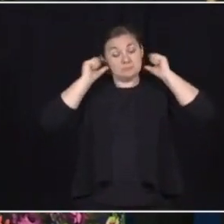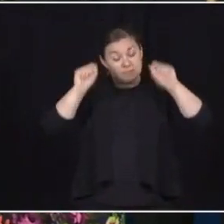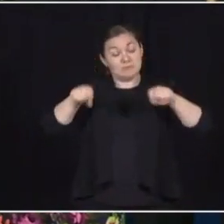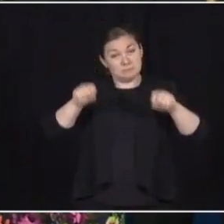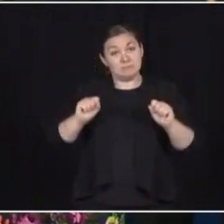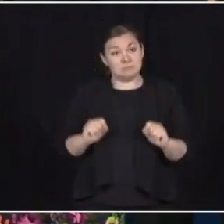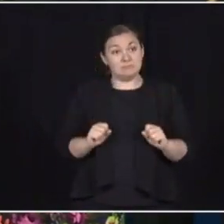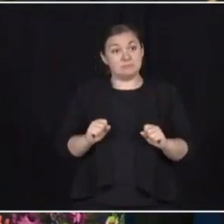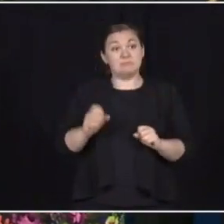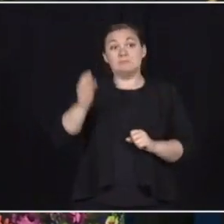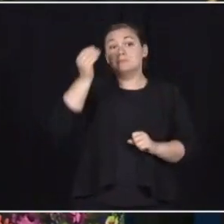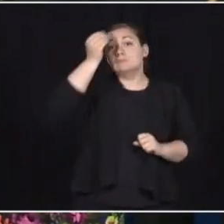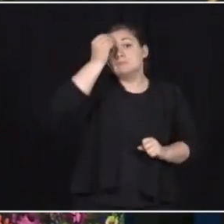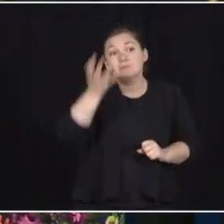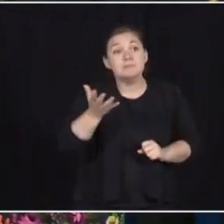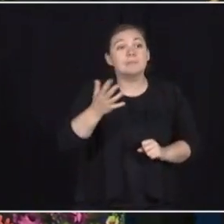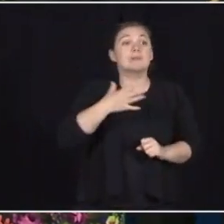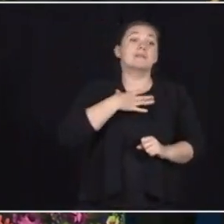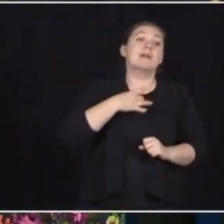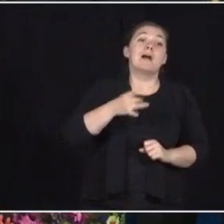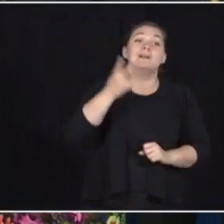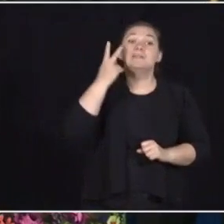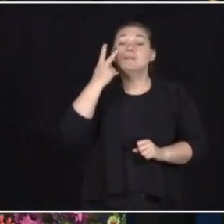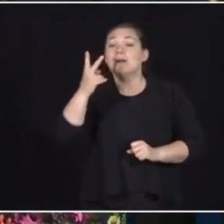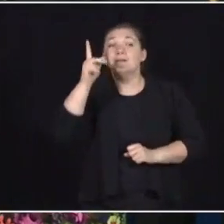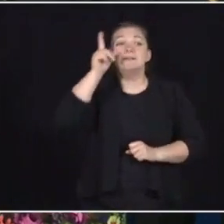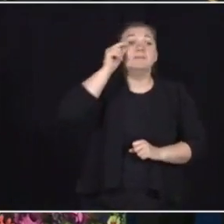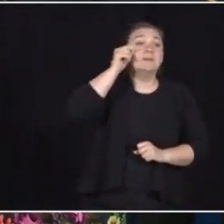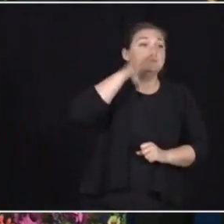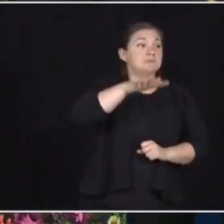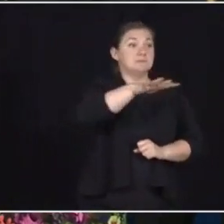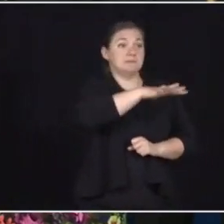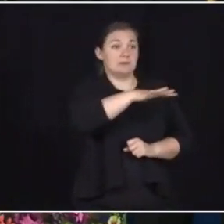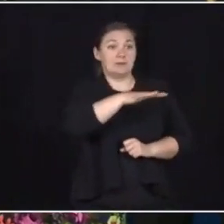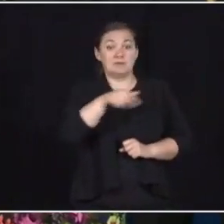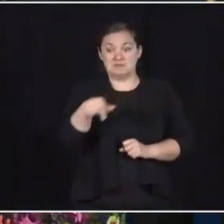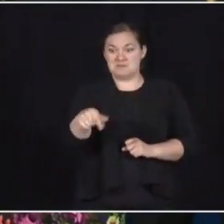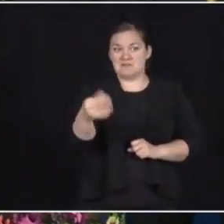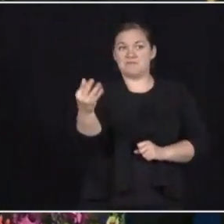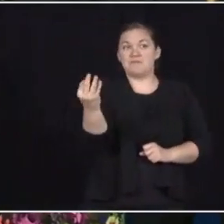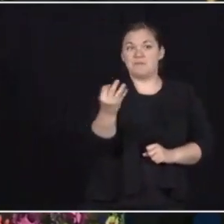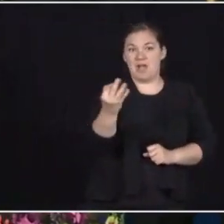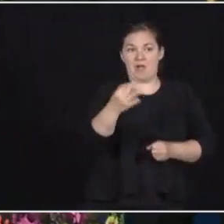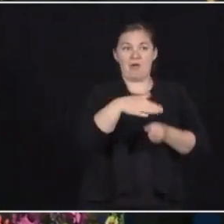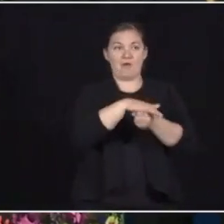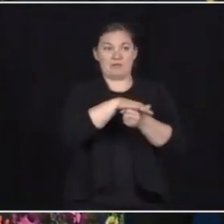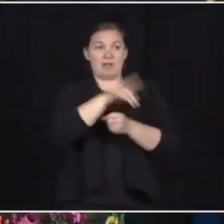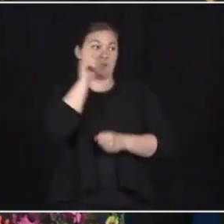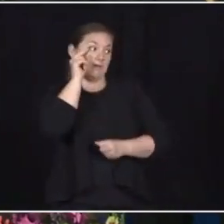When possible, where a face covering. I thought you'd be happy as anything Randy, for Hamilton. That we are opening up Hamilton.